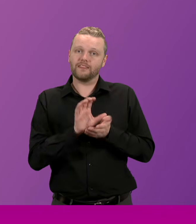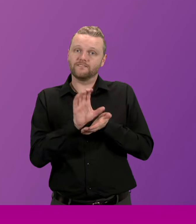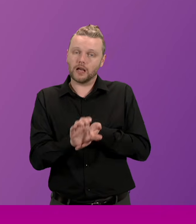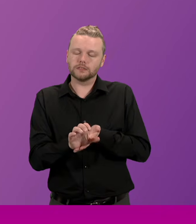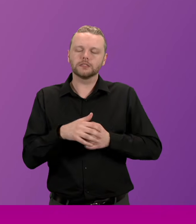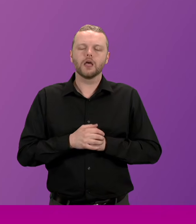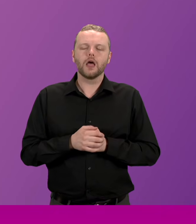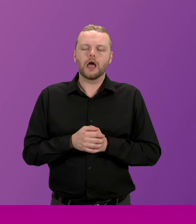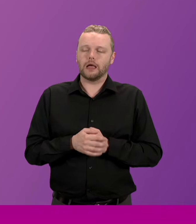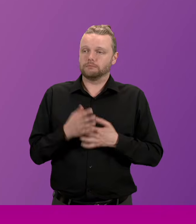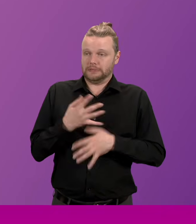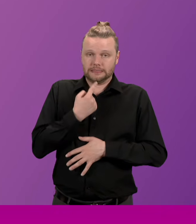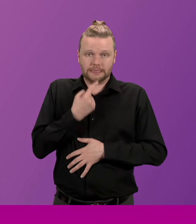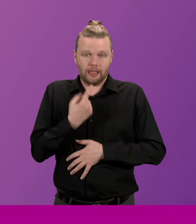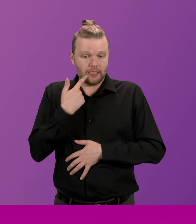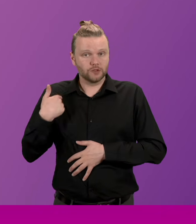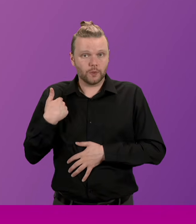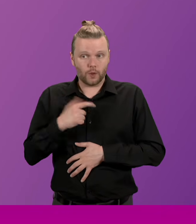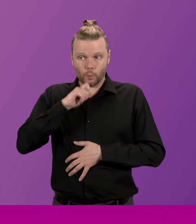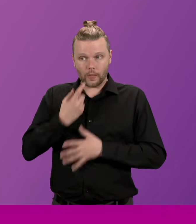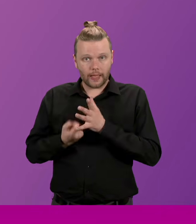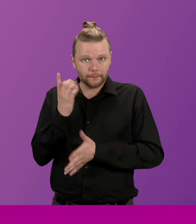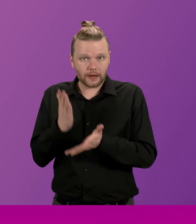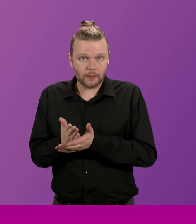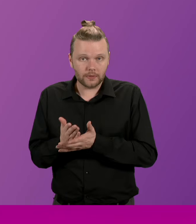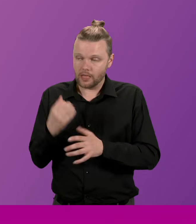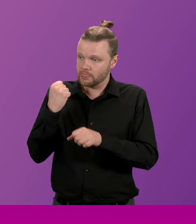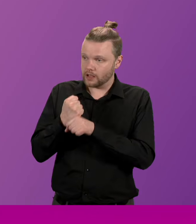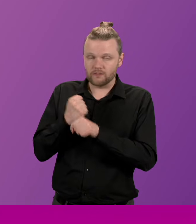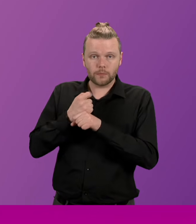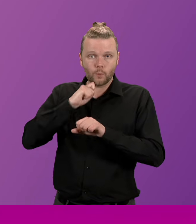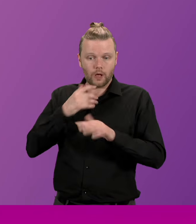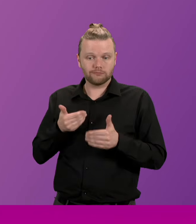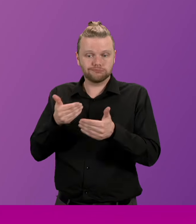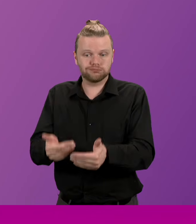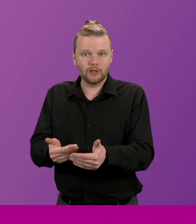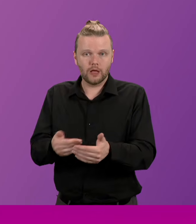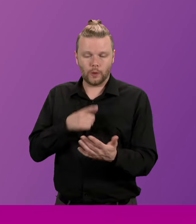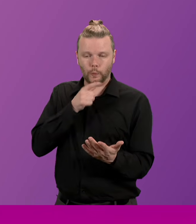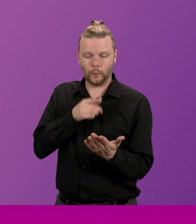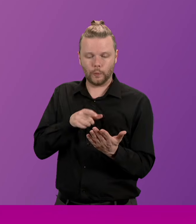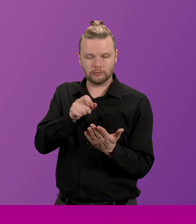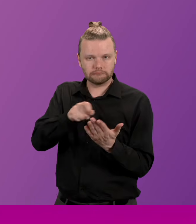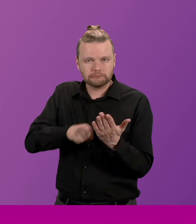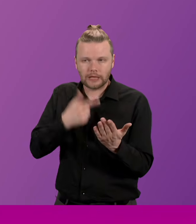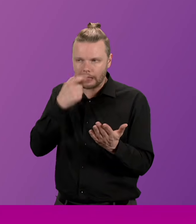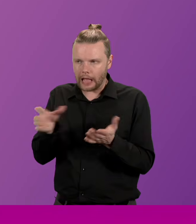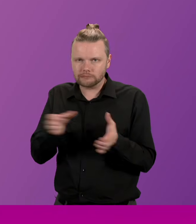I confirmed to the Parliament last week that the islands fund would happen. The Government will take forward the eligibility criteria. We have delivered funds of that nature in the past,